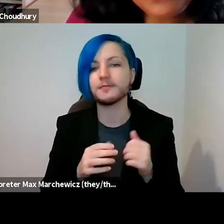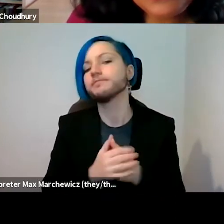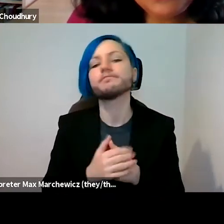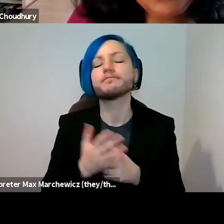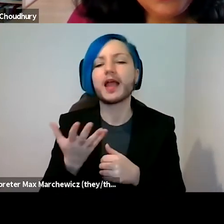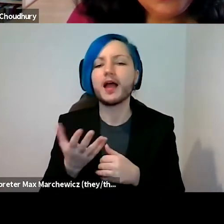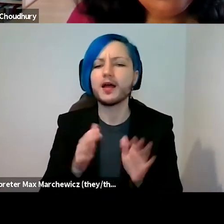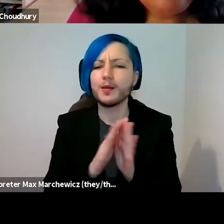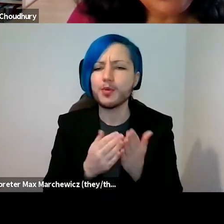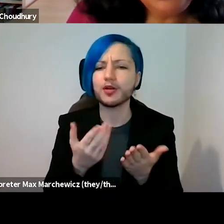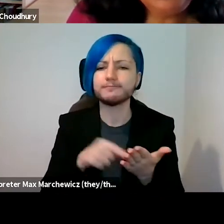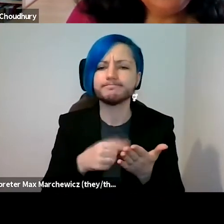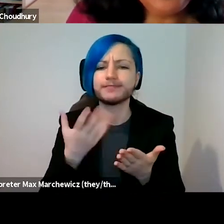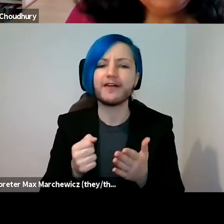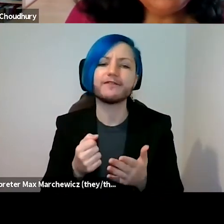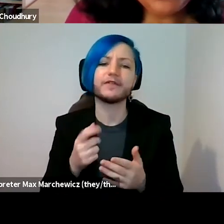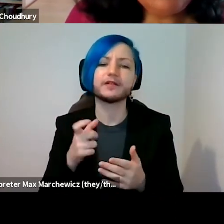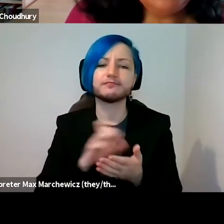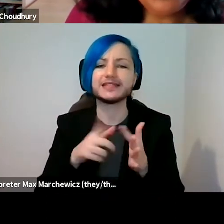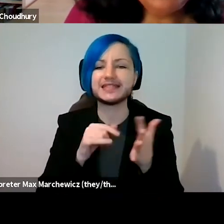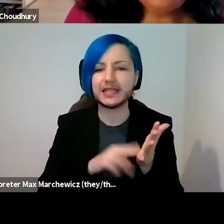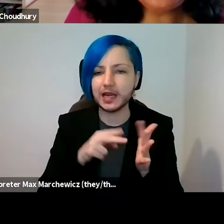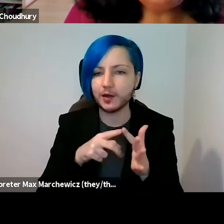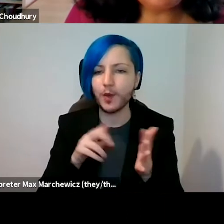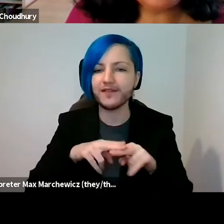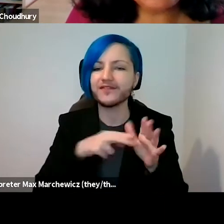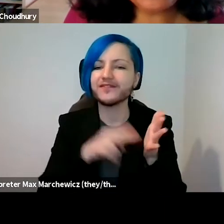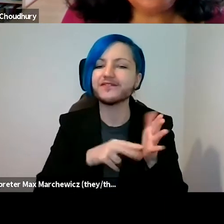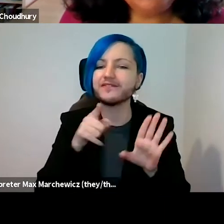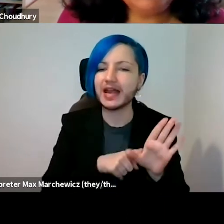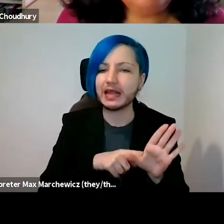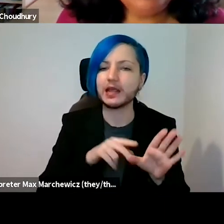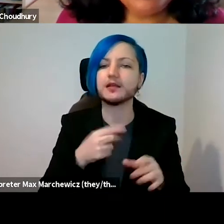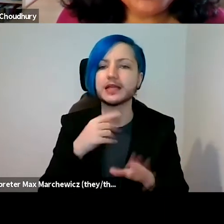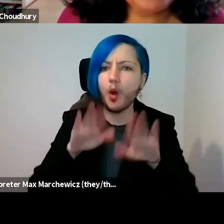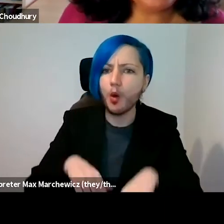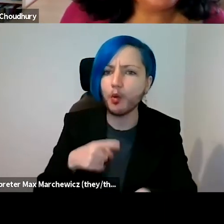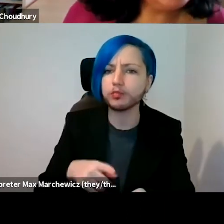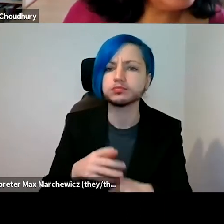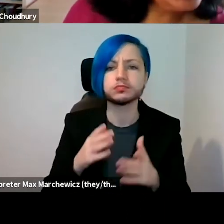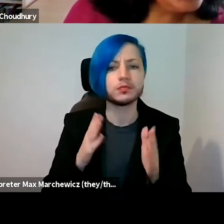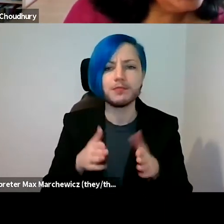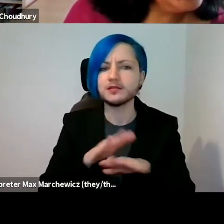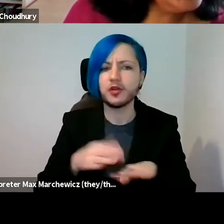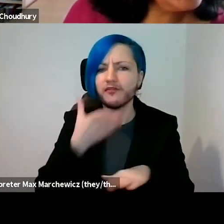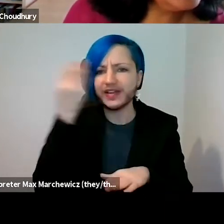that "Fanny, William," her nephew," must not forget my shawl if he goes to the East Indies,